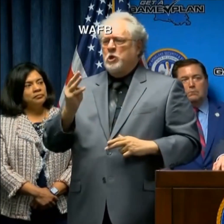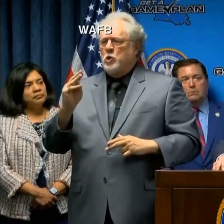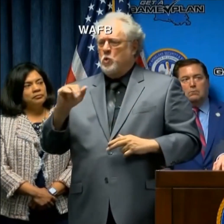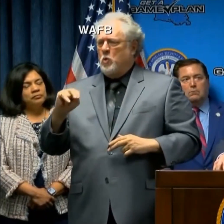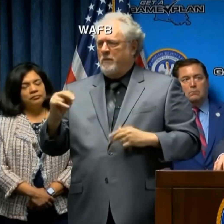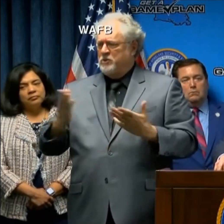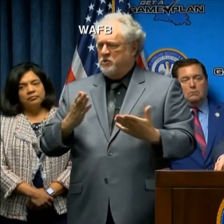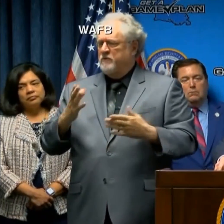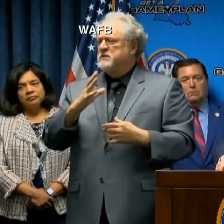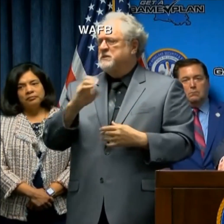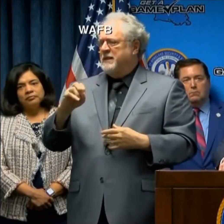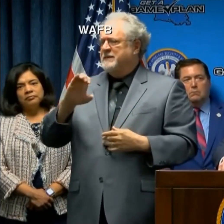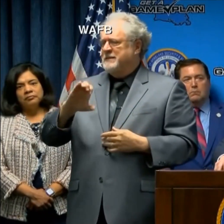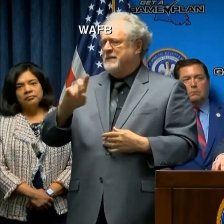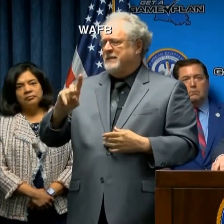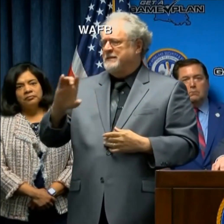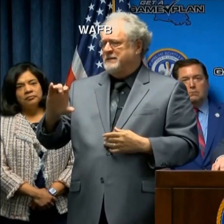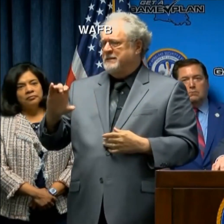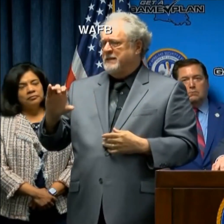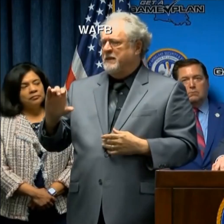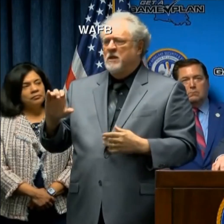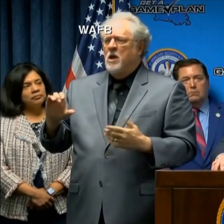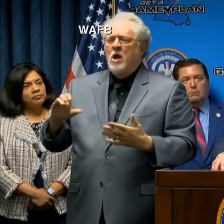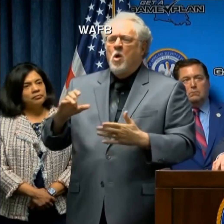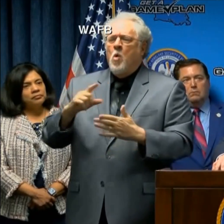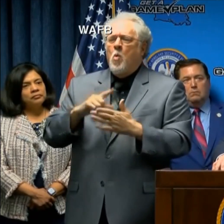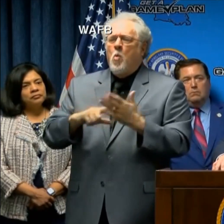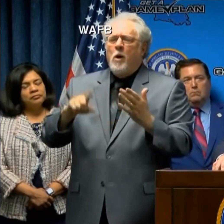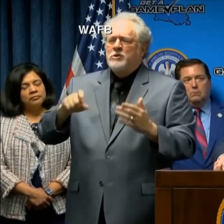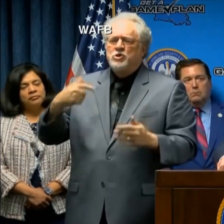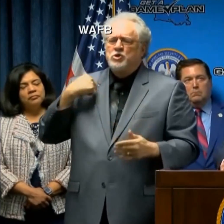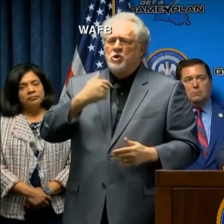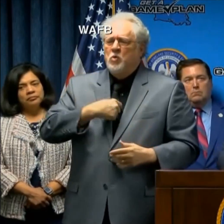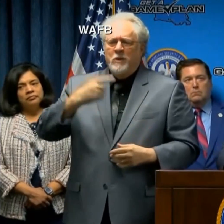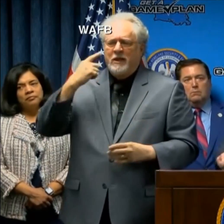CDC about those factors that should be taken into consideration in making